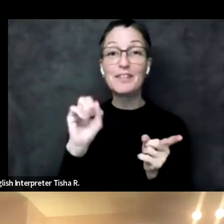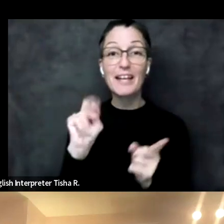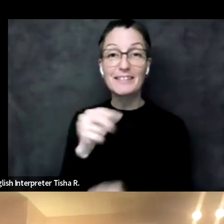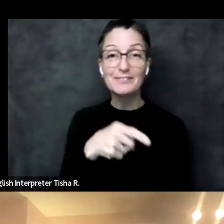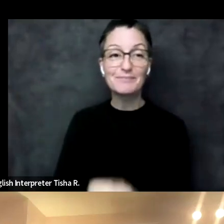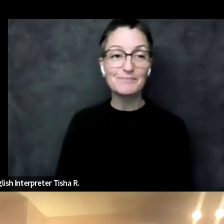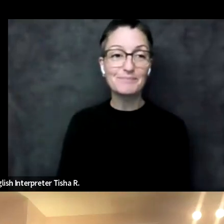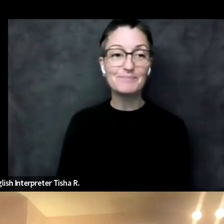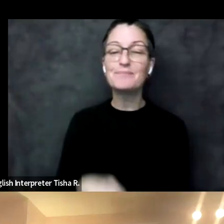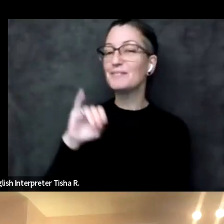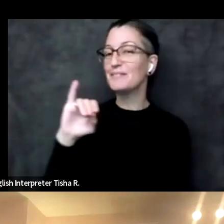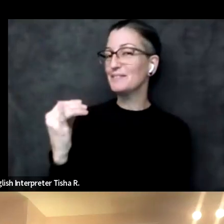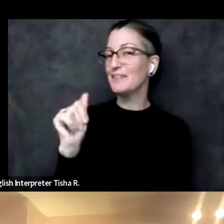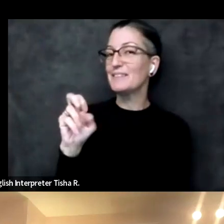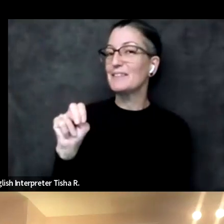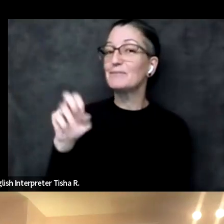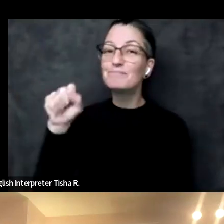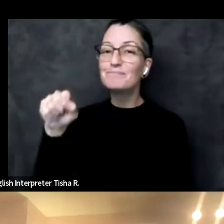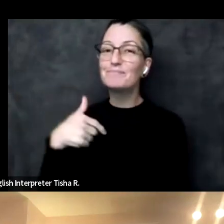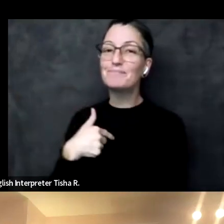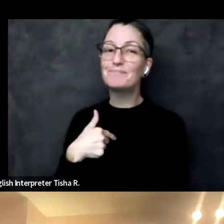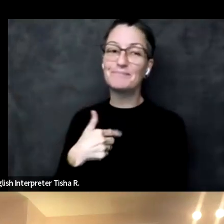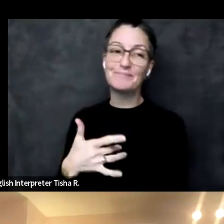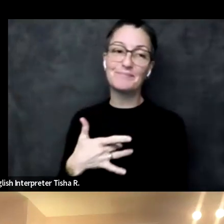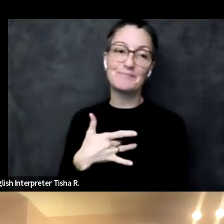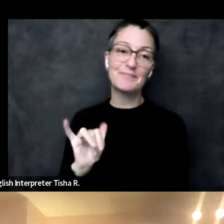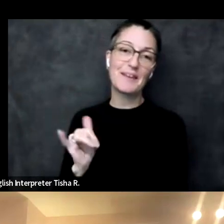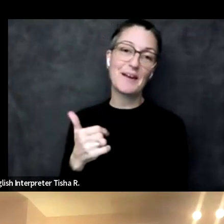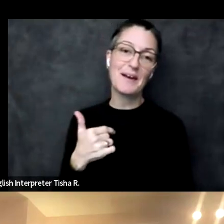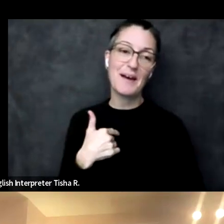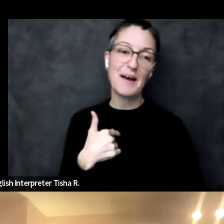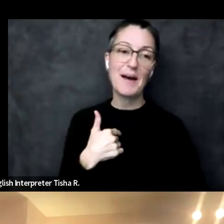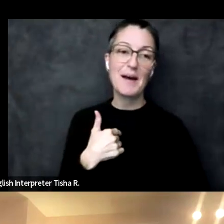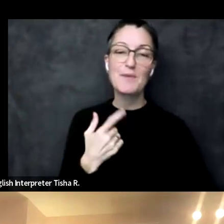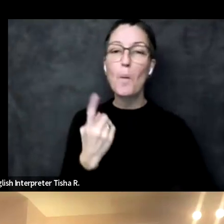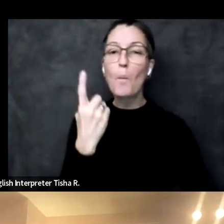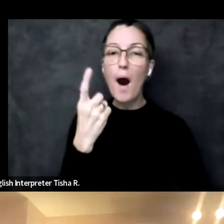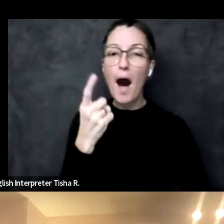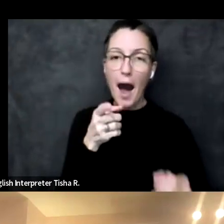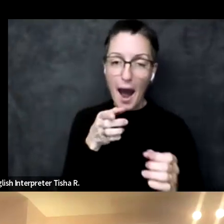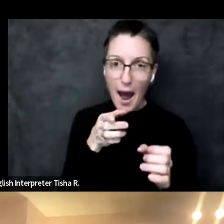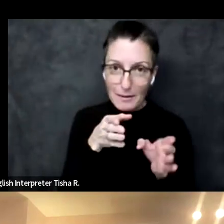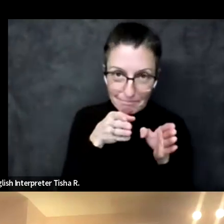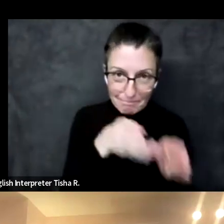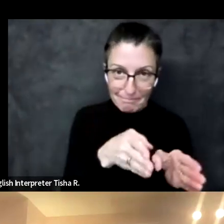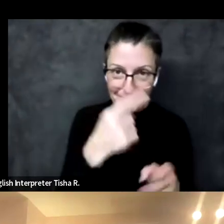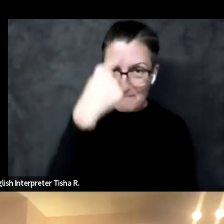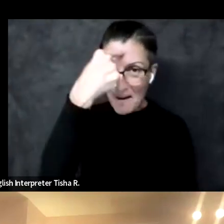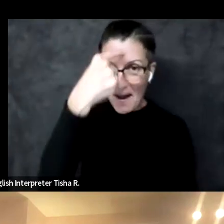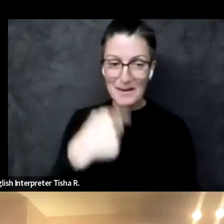You know, I'm kind of like, I'm just like a one track mind. So I am just working on the third movie